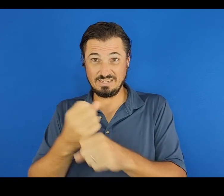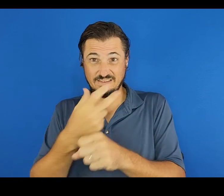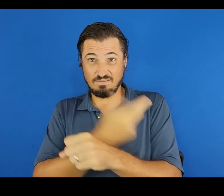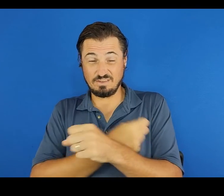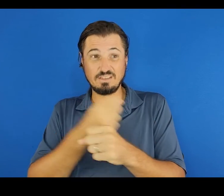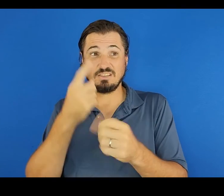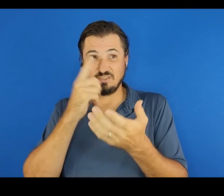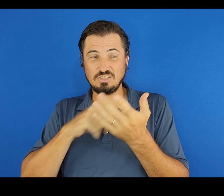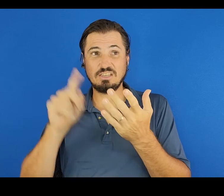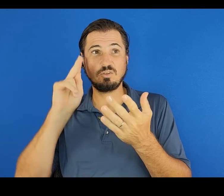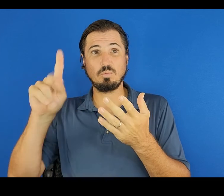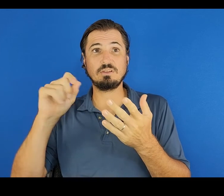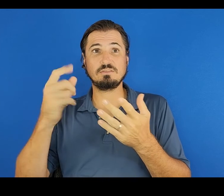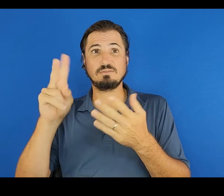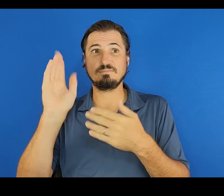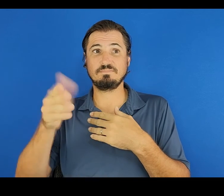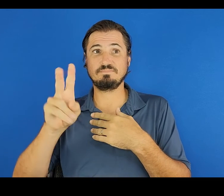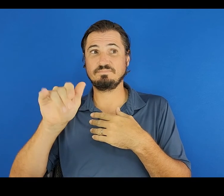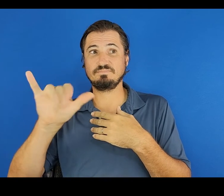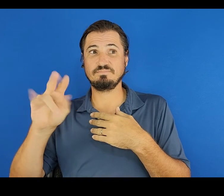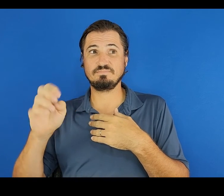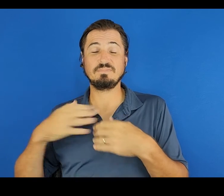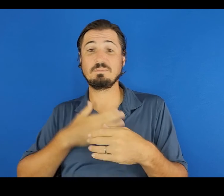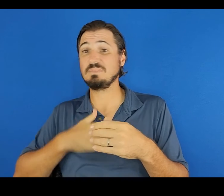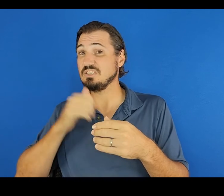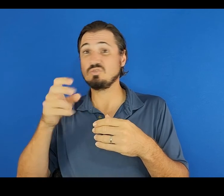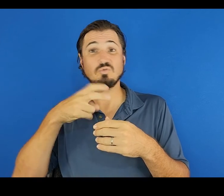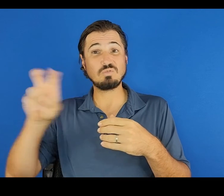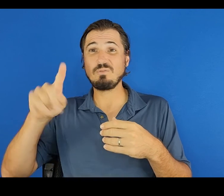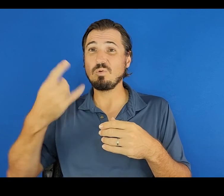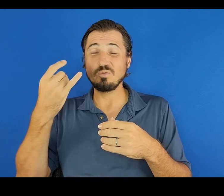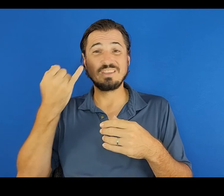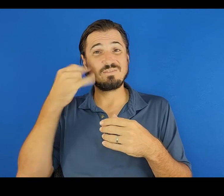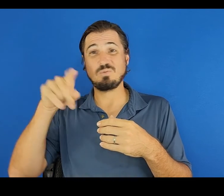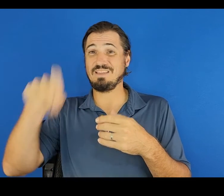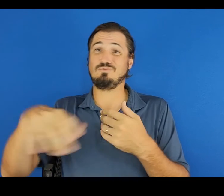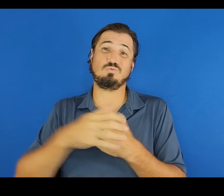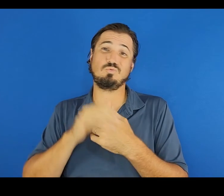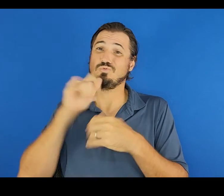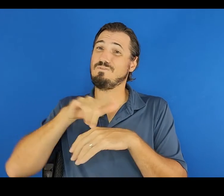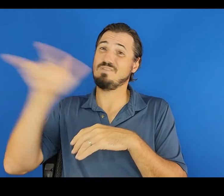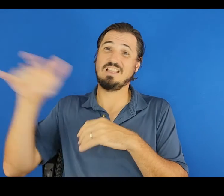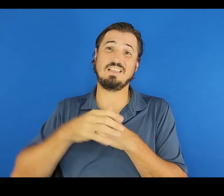Please, DON’T travel unless absolutely necessary. If you do, get tested.